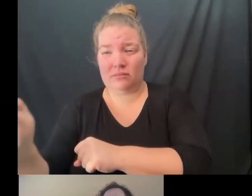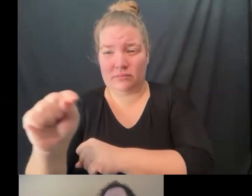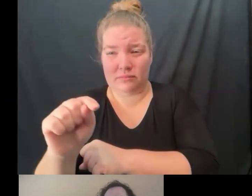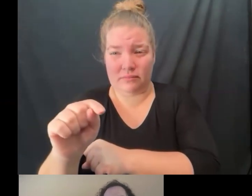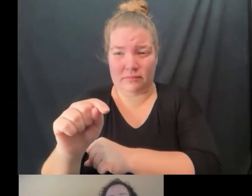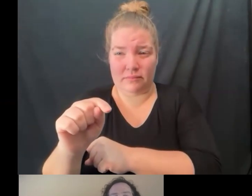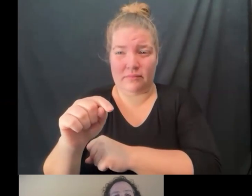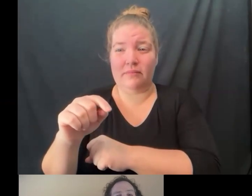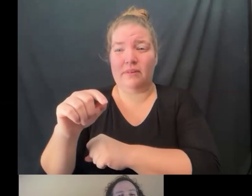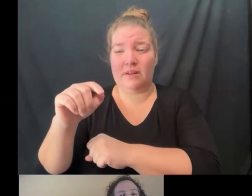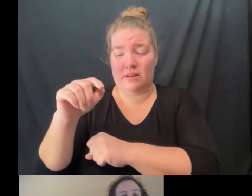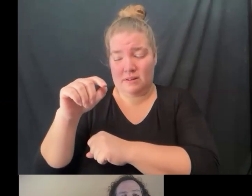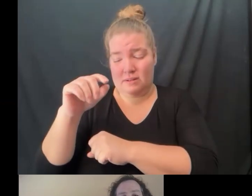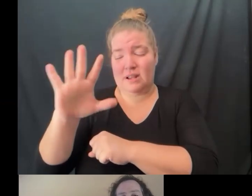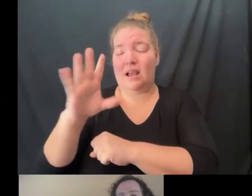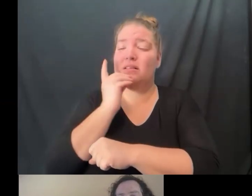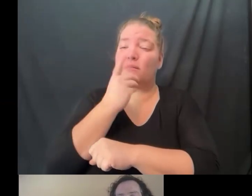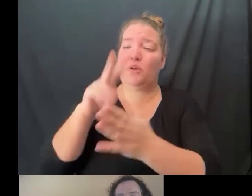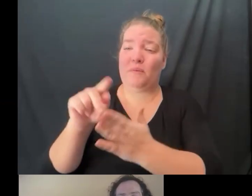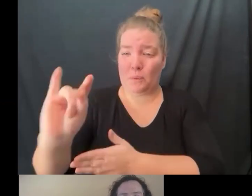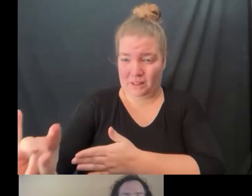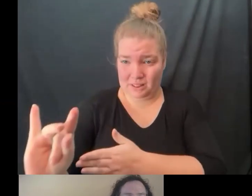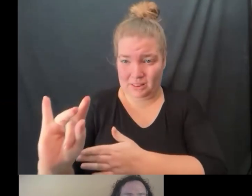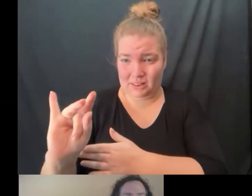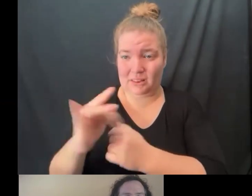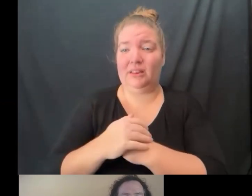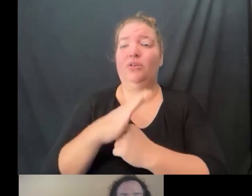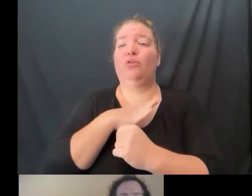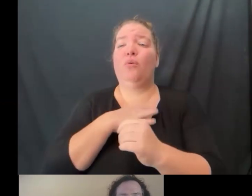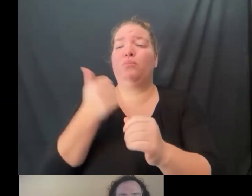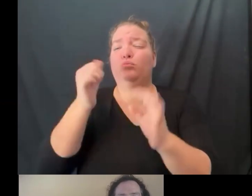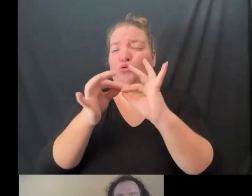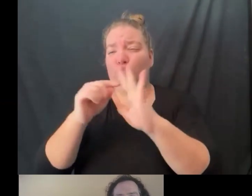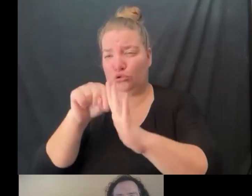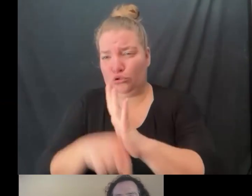So those are deadlines in December 2027 and December 2028, depending on who you are.